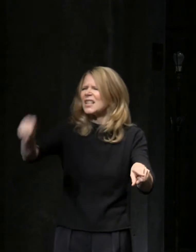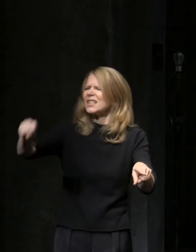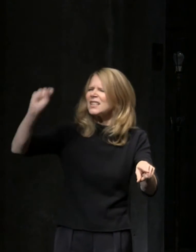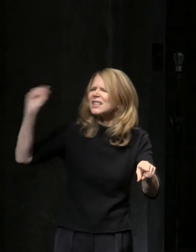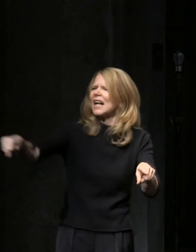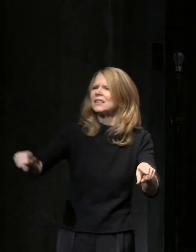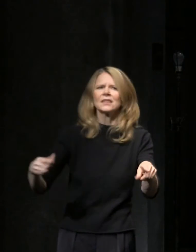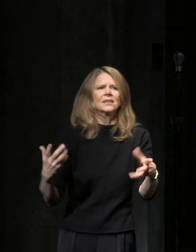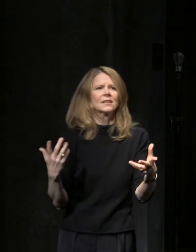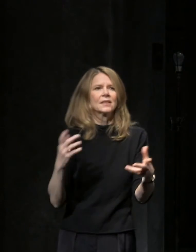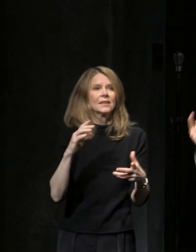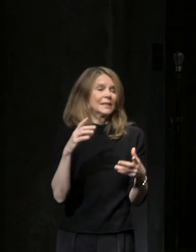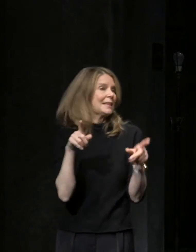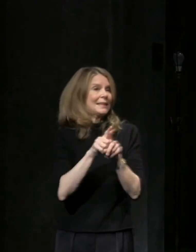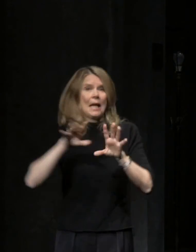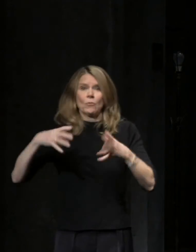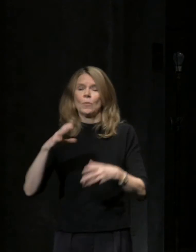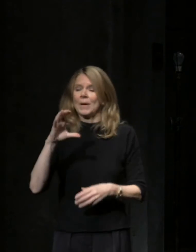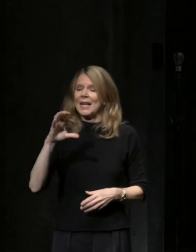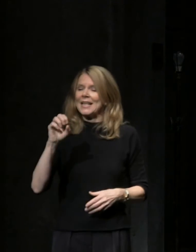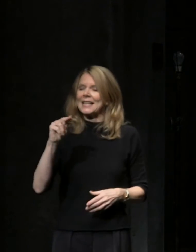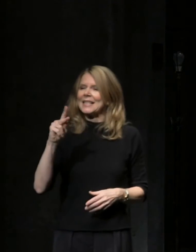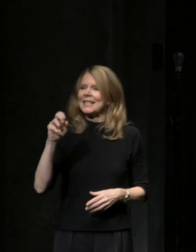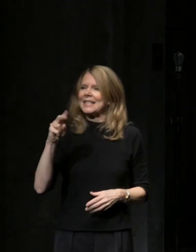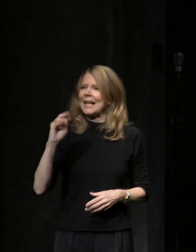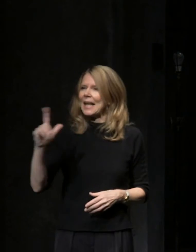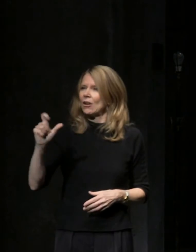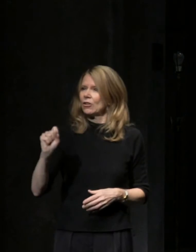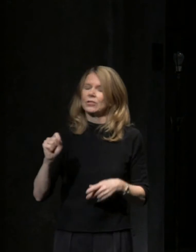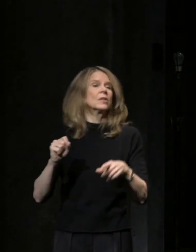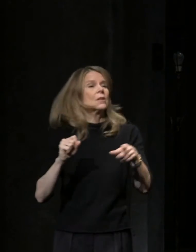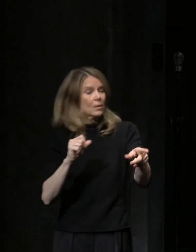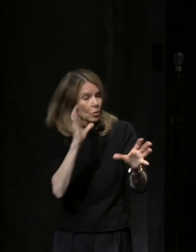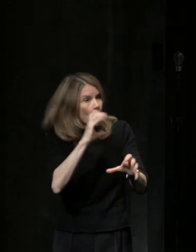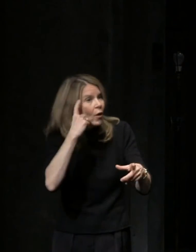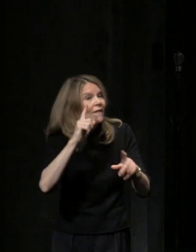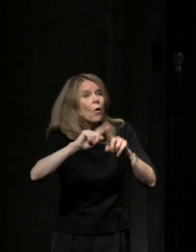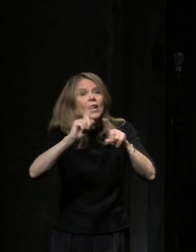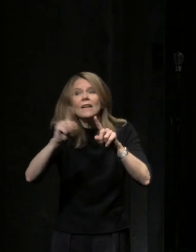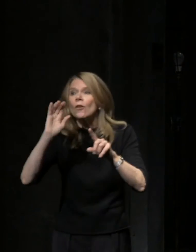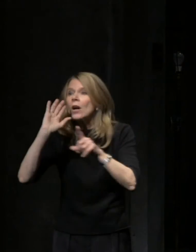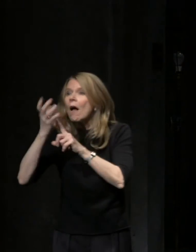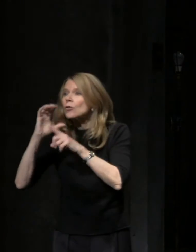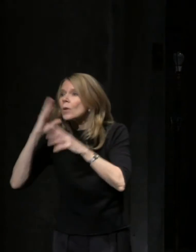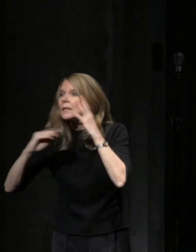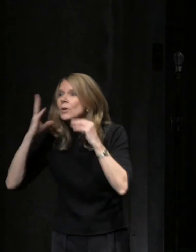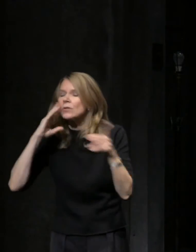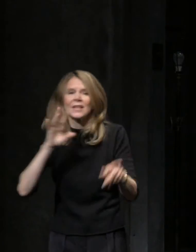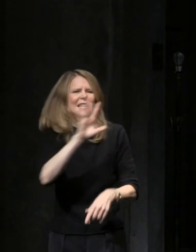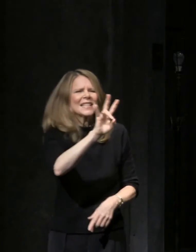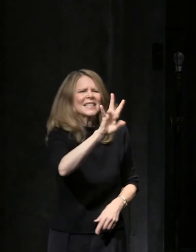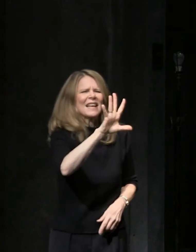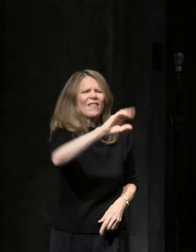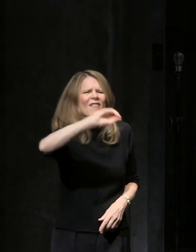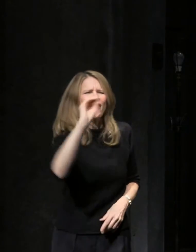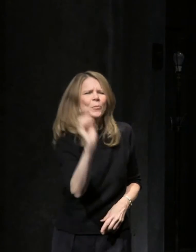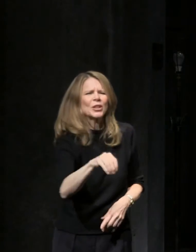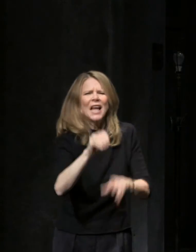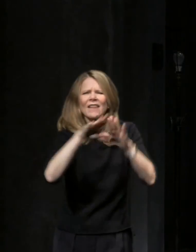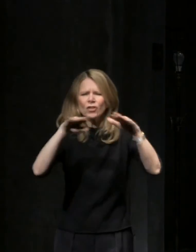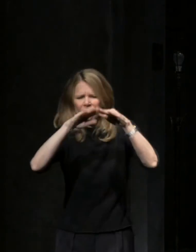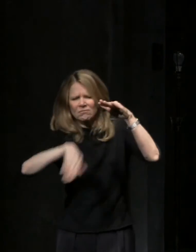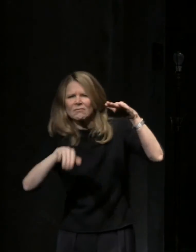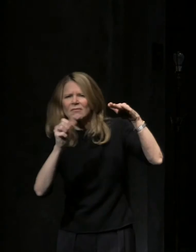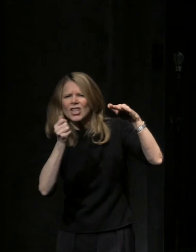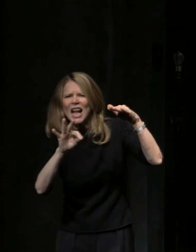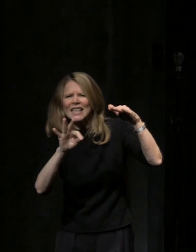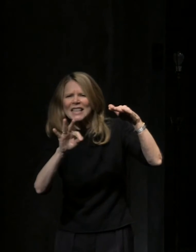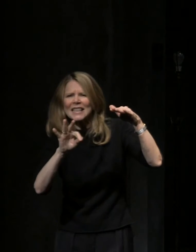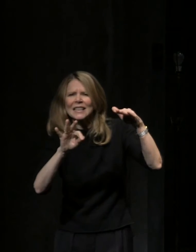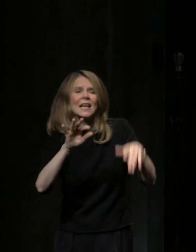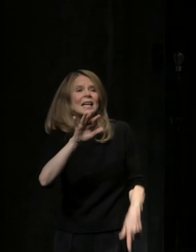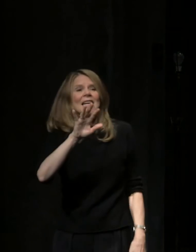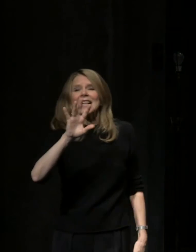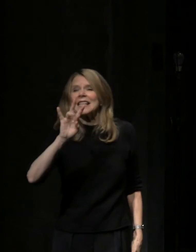Am I looking for different cultural experiences? 75% of children under 19 and 73% under 35 say yes.